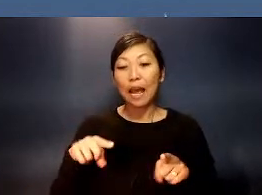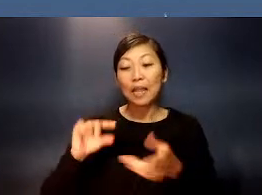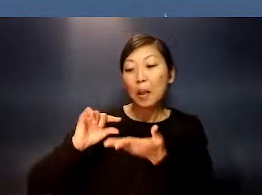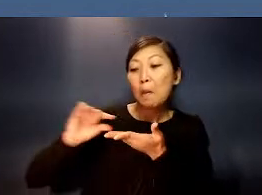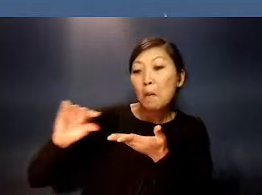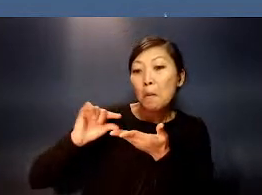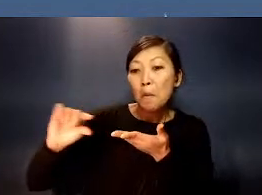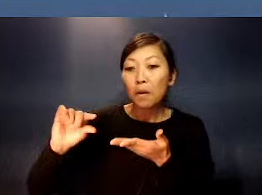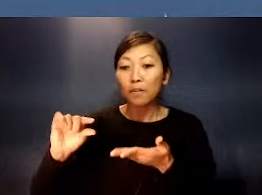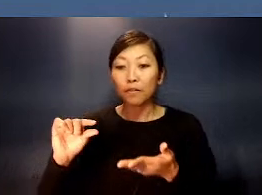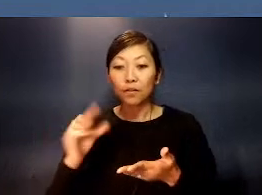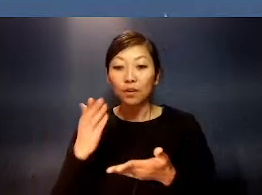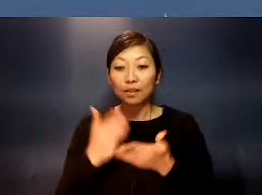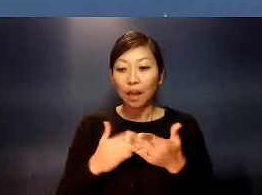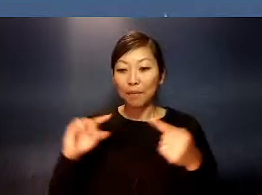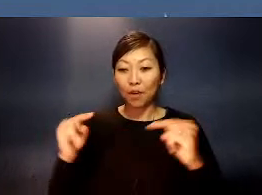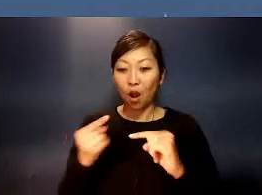ALL BUT SOMETHING LIKE 6% OF THEM DON'T LIVE IN THE CITY.